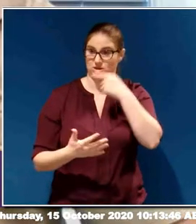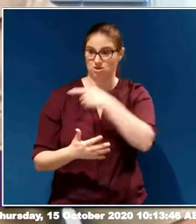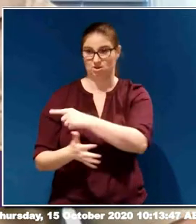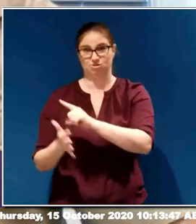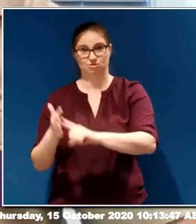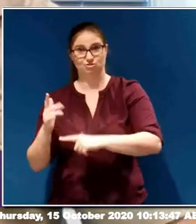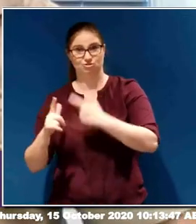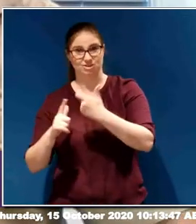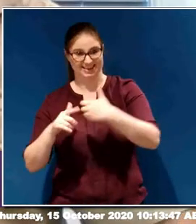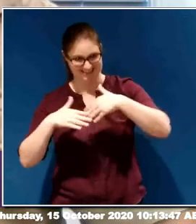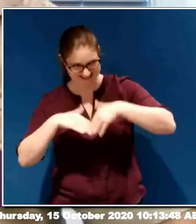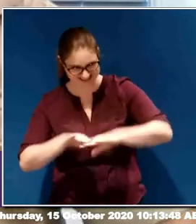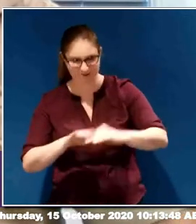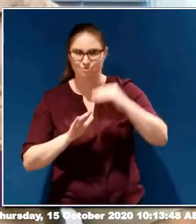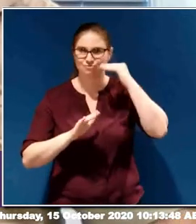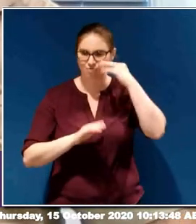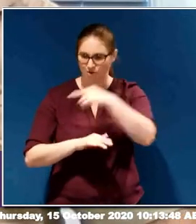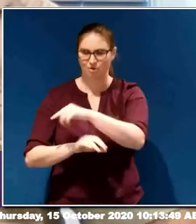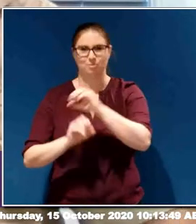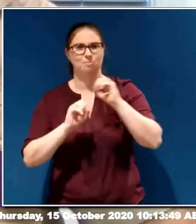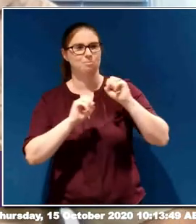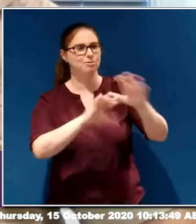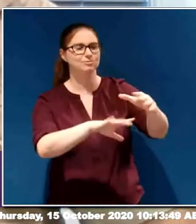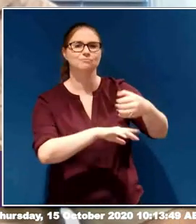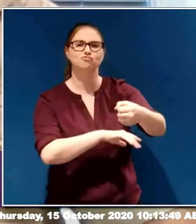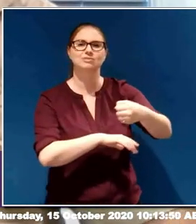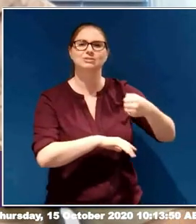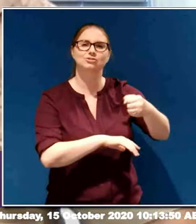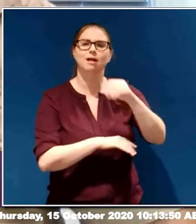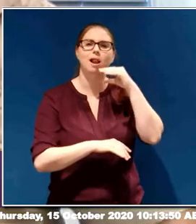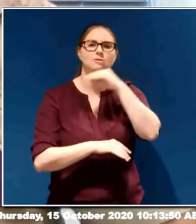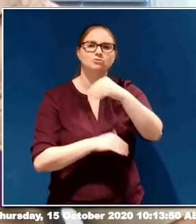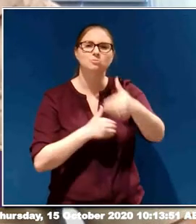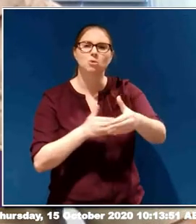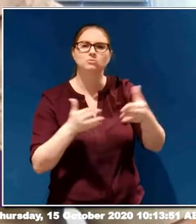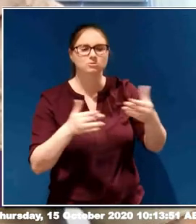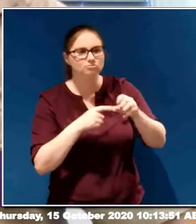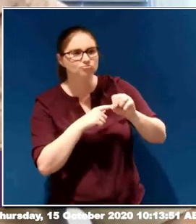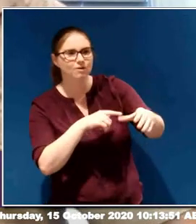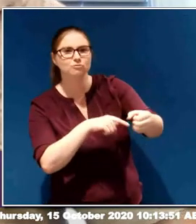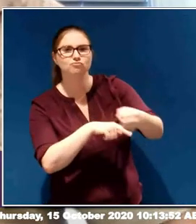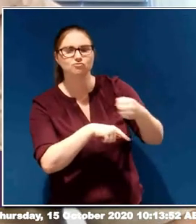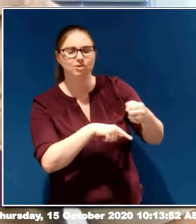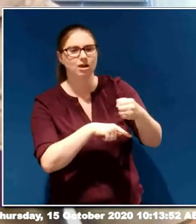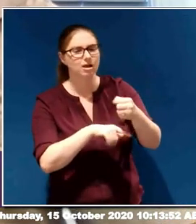Now it sounds silly, but he would look at the teacher to be recognised,